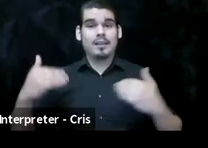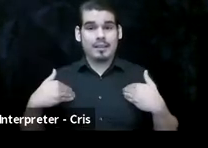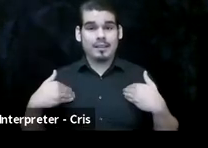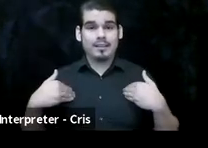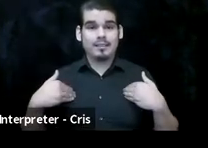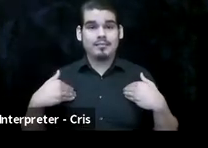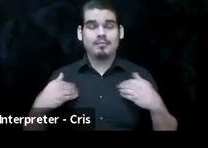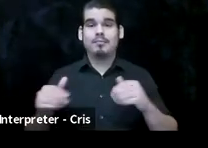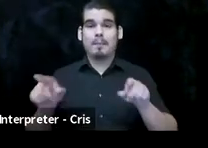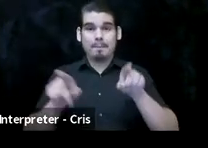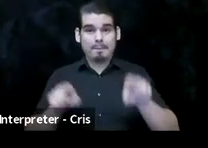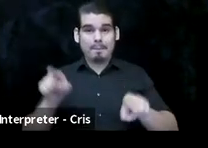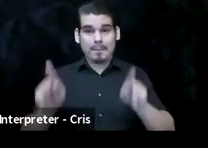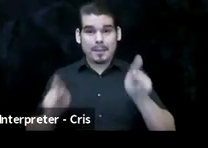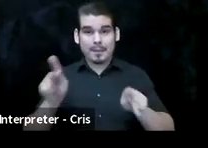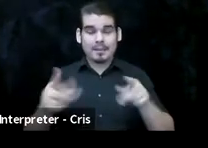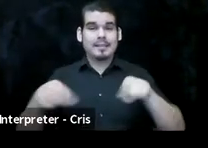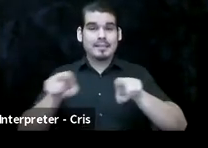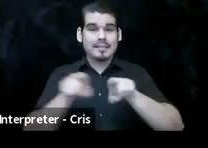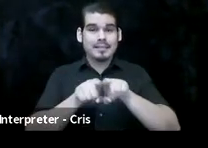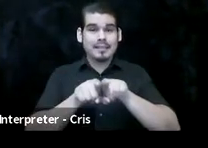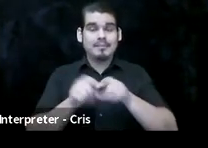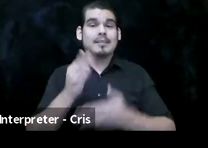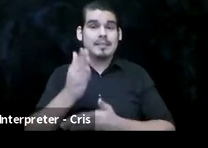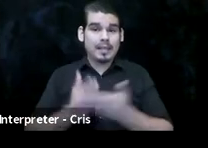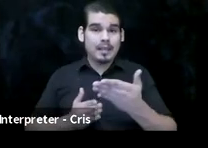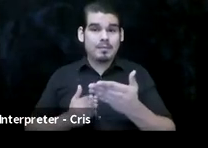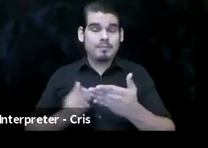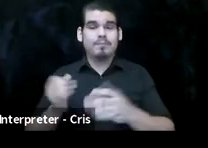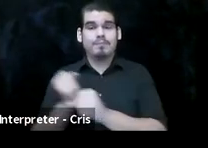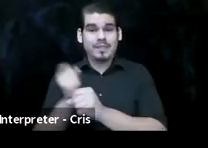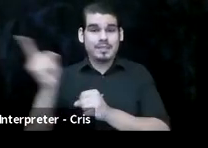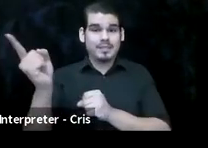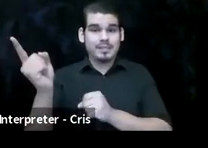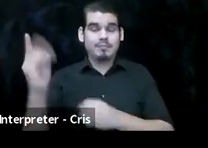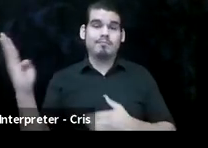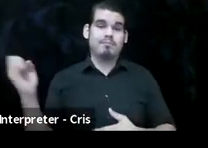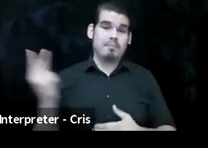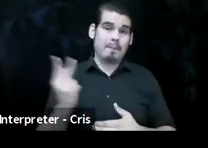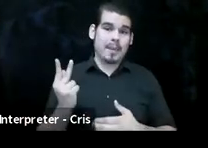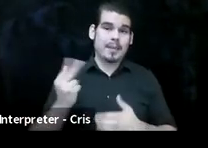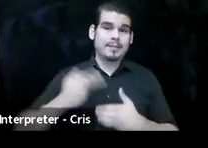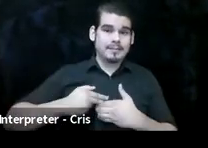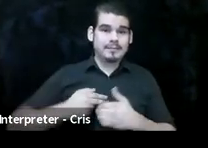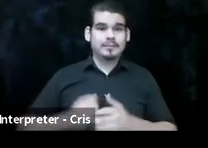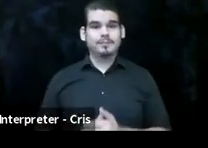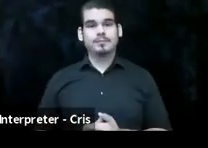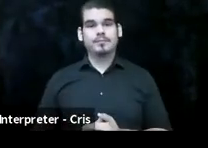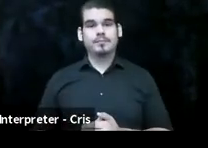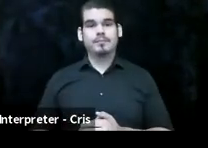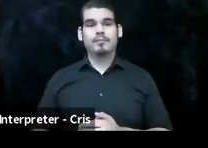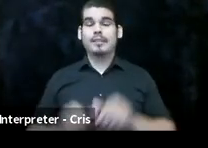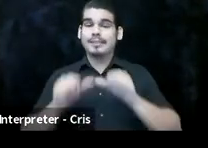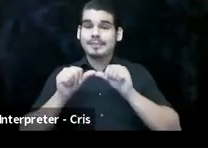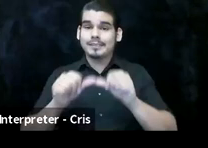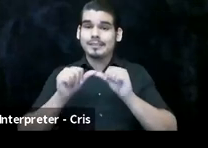RAD Region II: And our final Community agreement which goes hand in hand with arguing the idea, not the person, as well as sympathy empathy and pity.